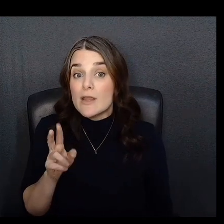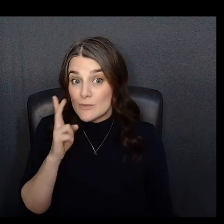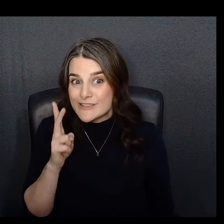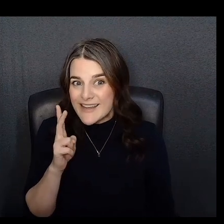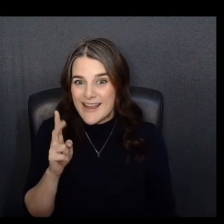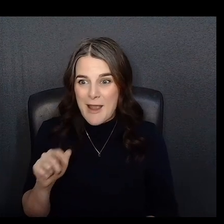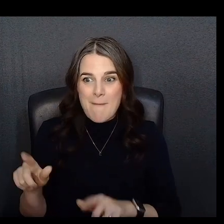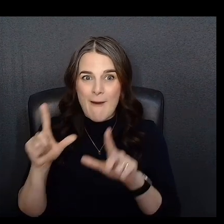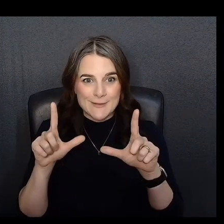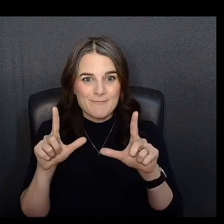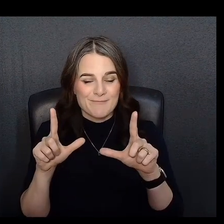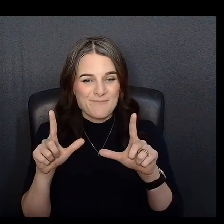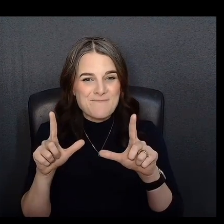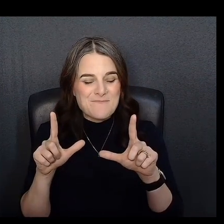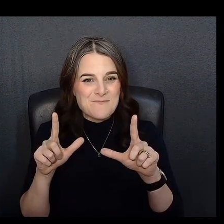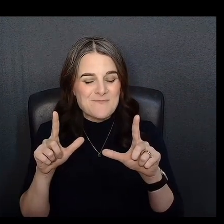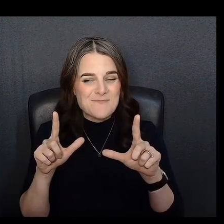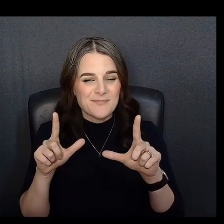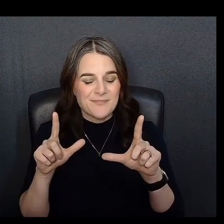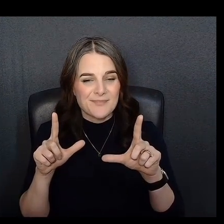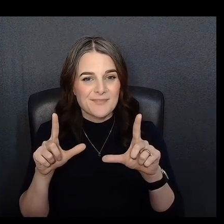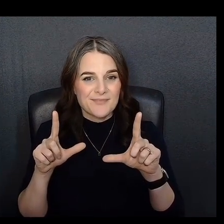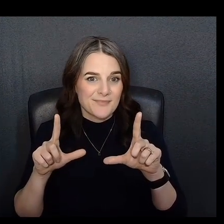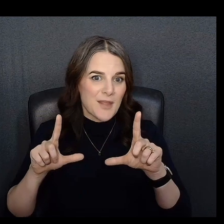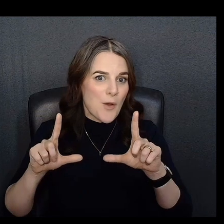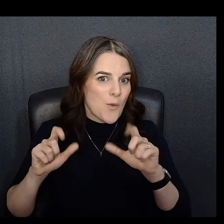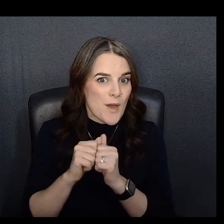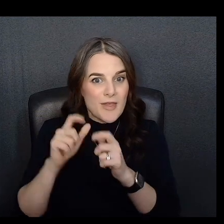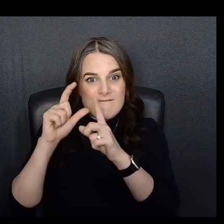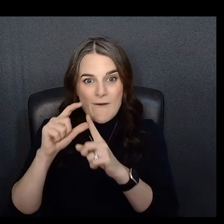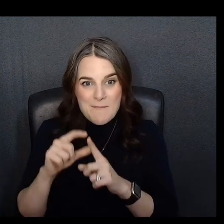or the little pop up, with the vocabulary written with text.